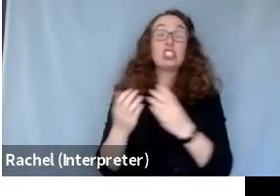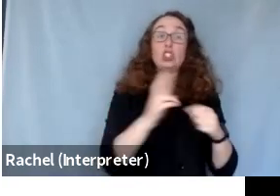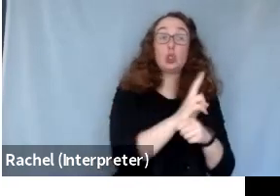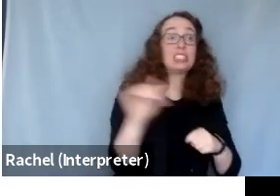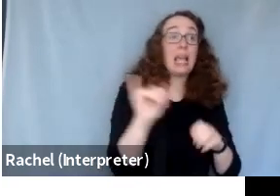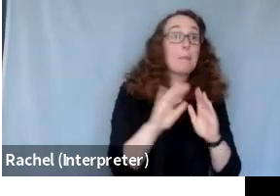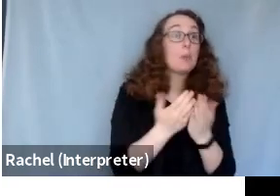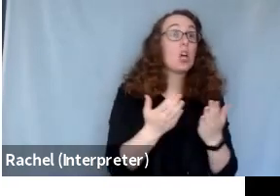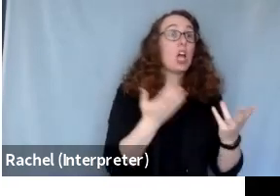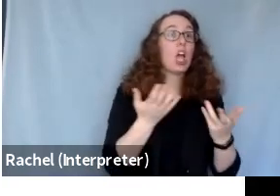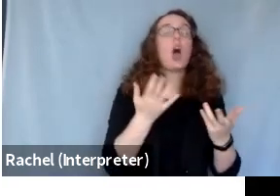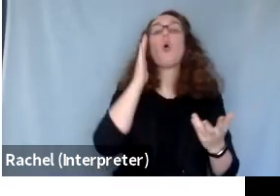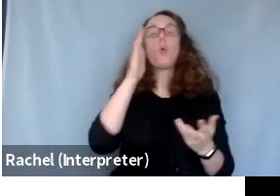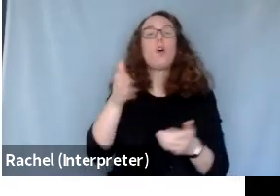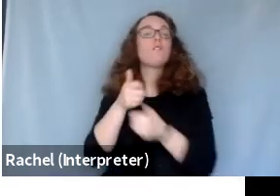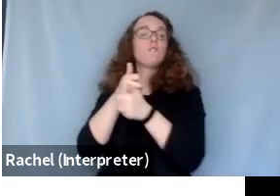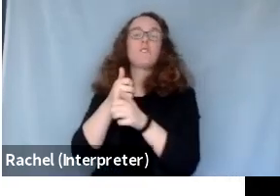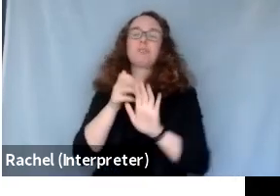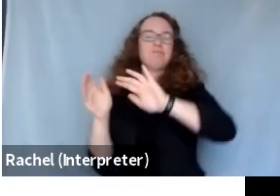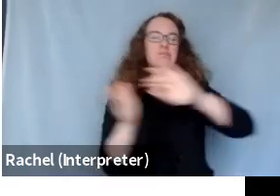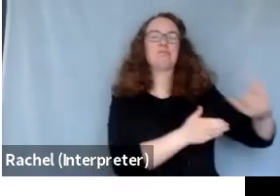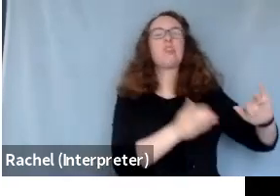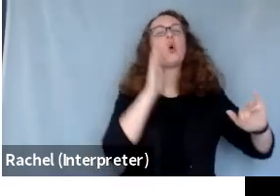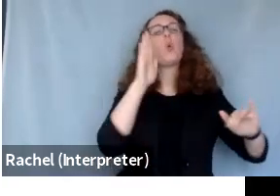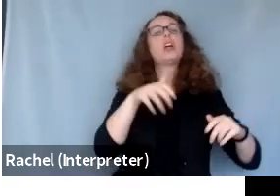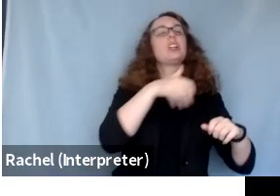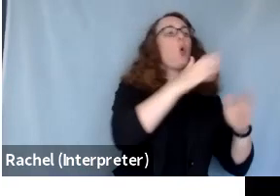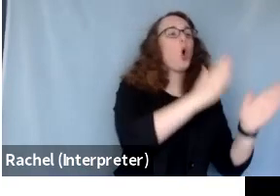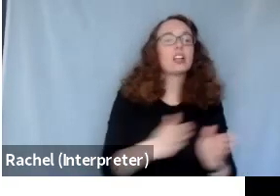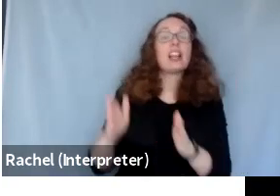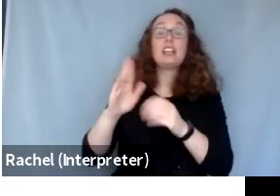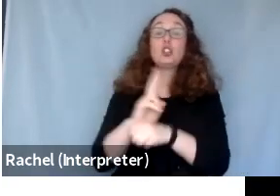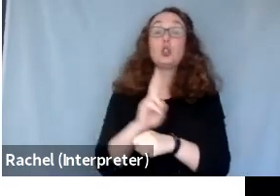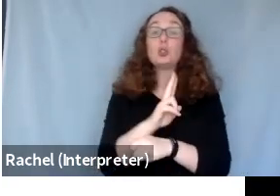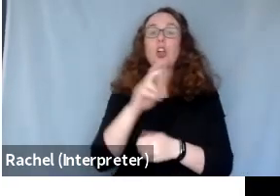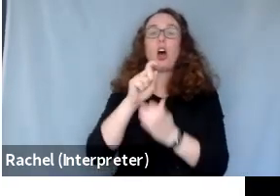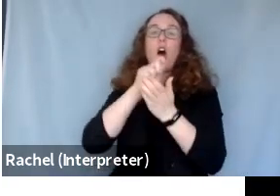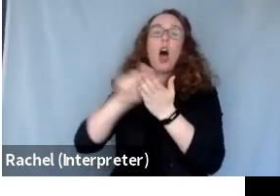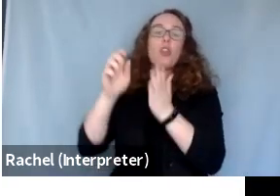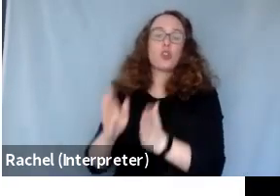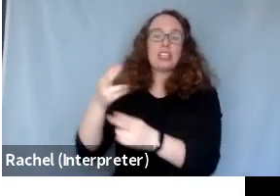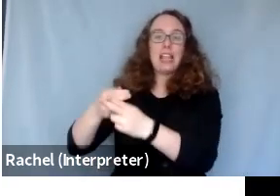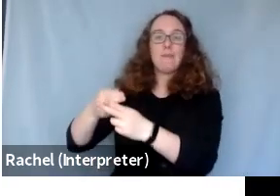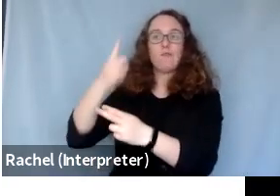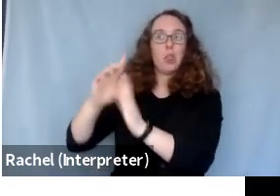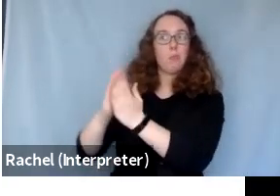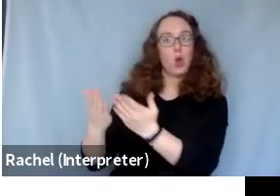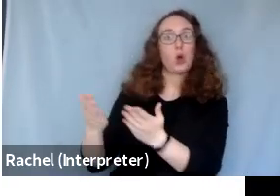find what you need, and grab what you need, and to entice self-service with limited help from our